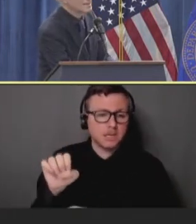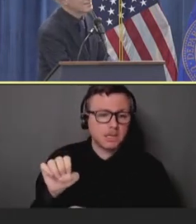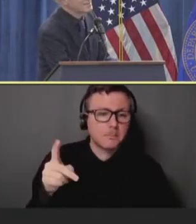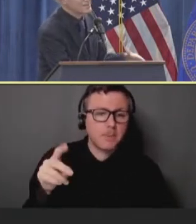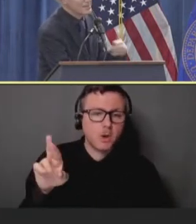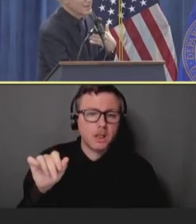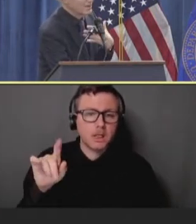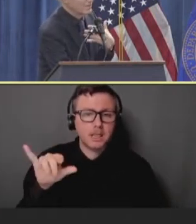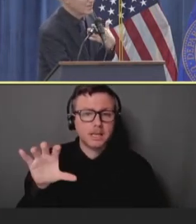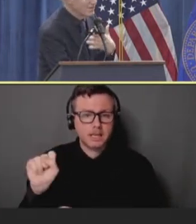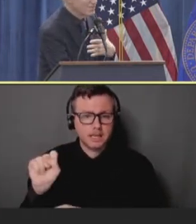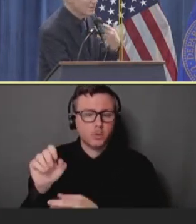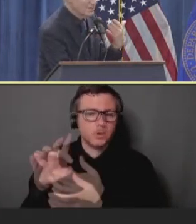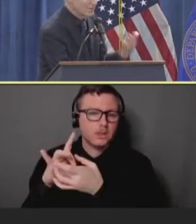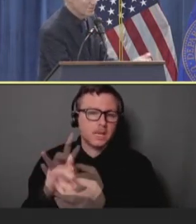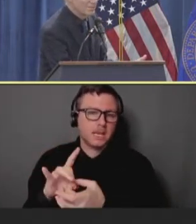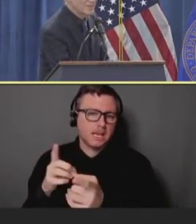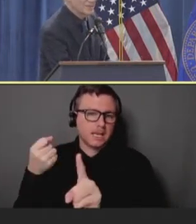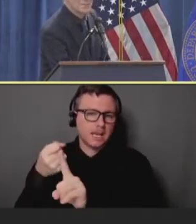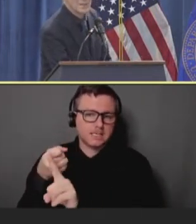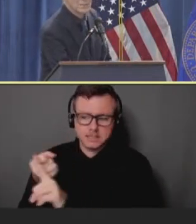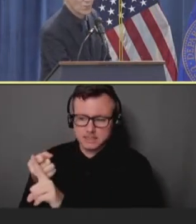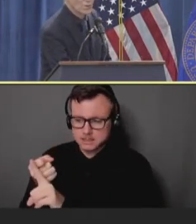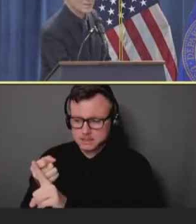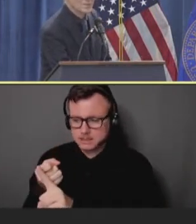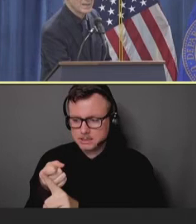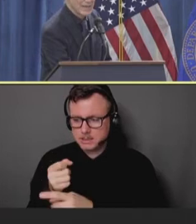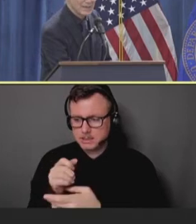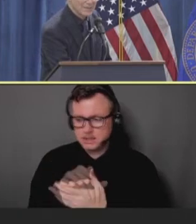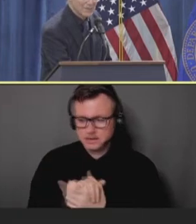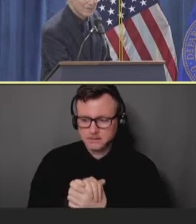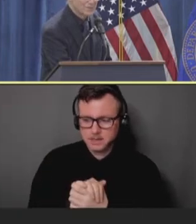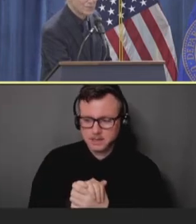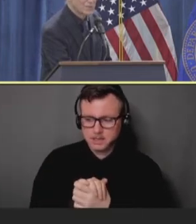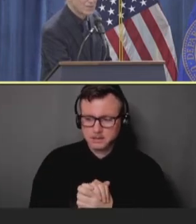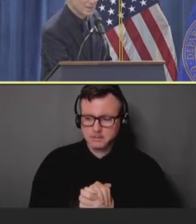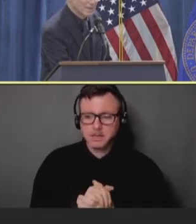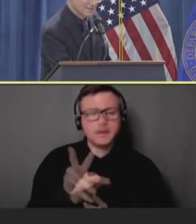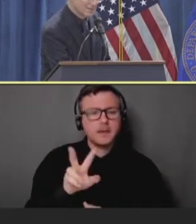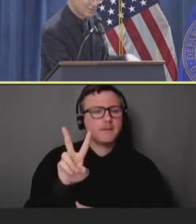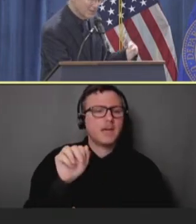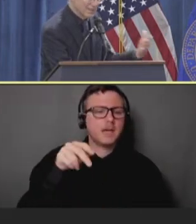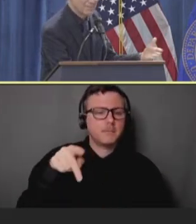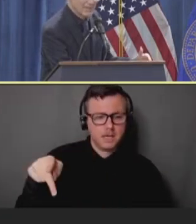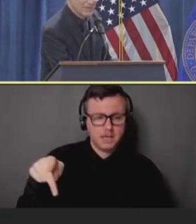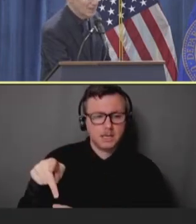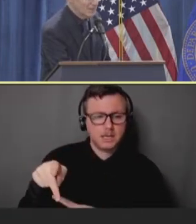And there are, forgive me, maybe more easy than I have found it to dig up data about